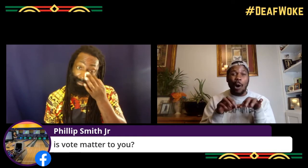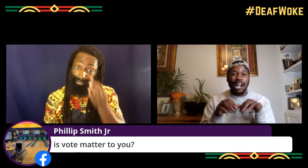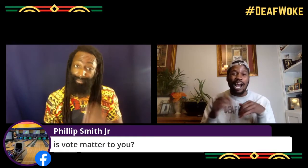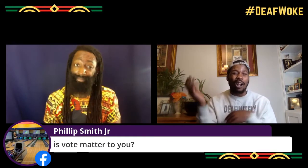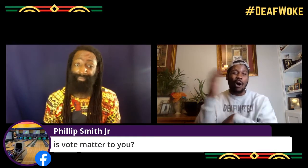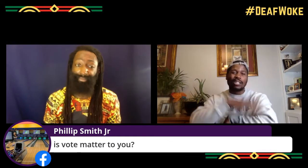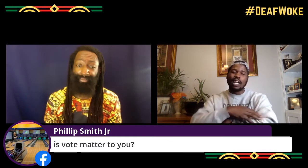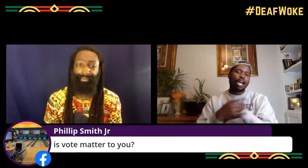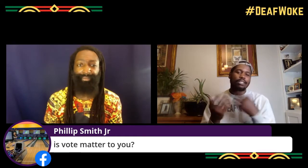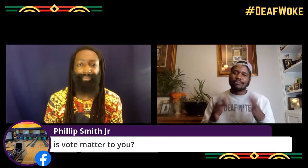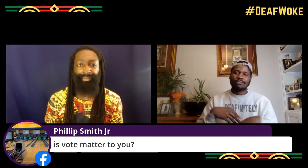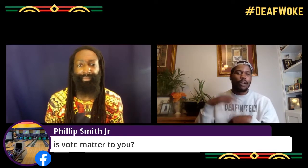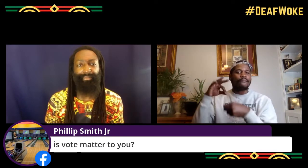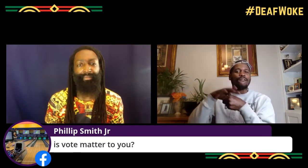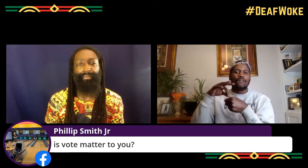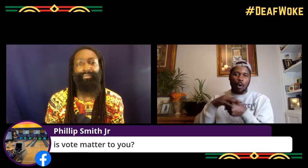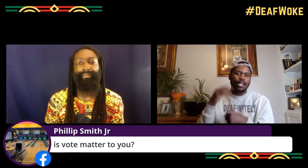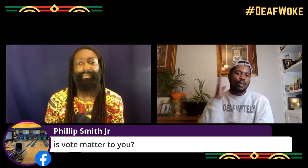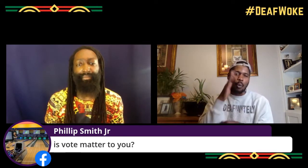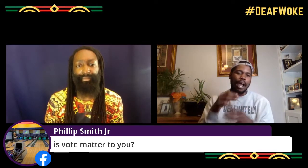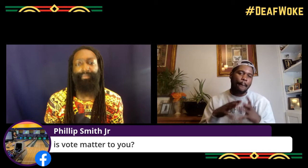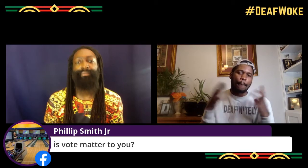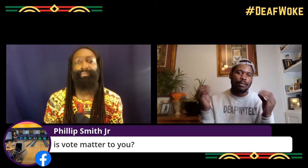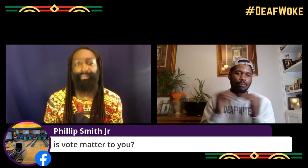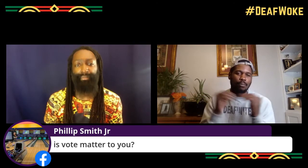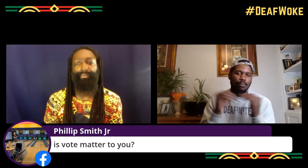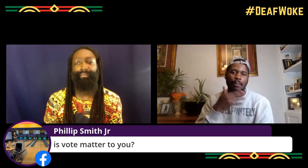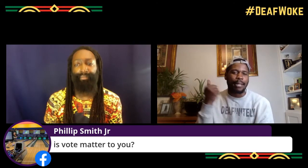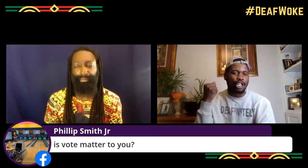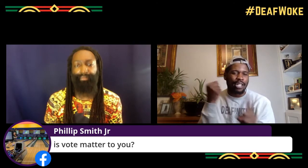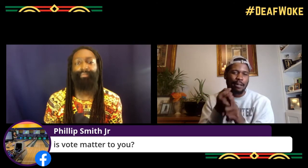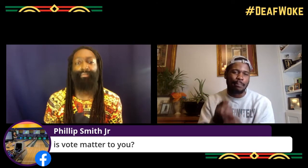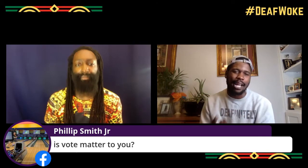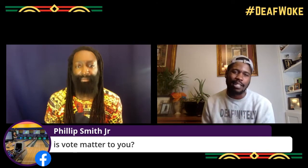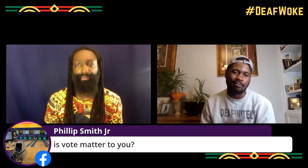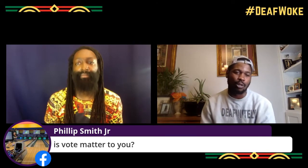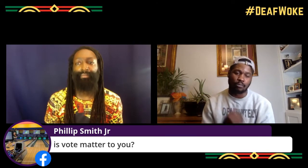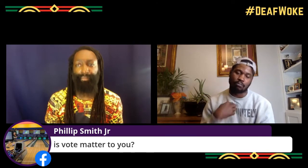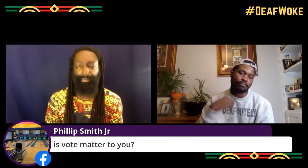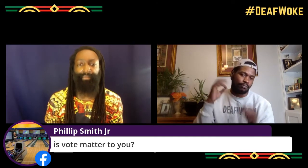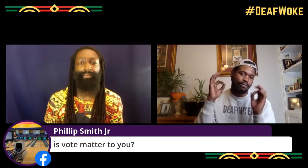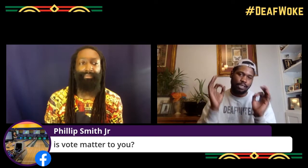But instead of hiding behind a key board, go out and vote.